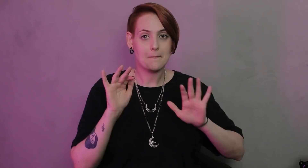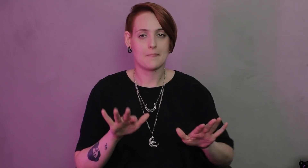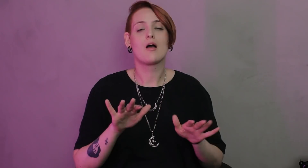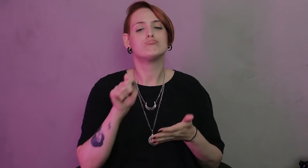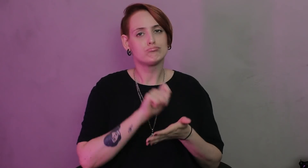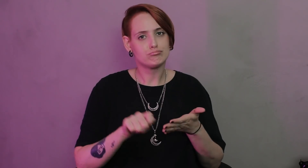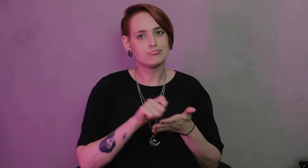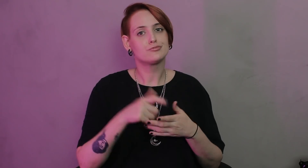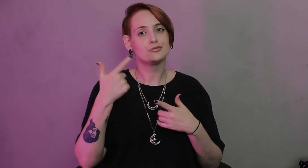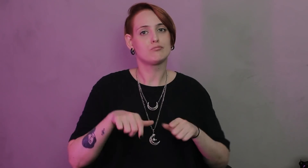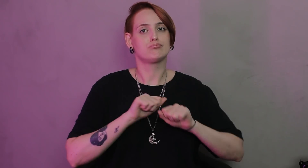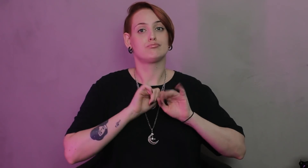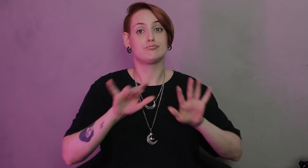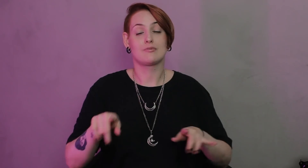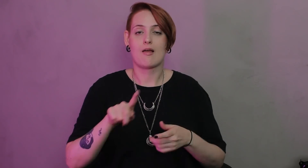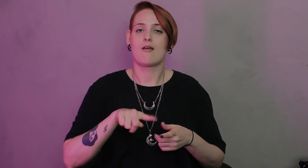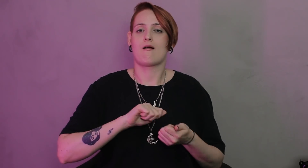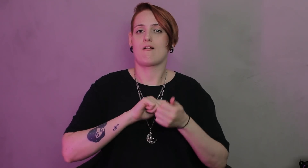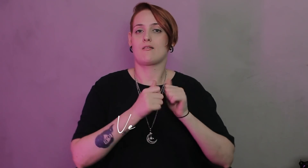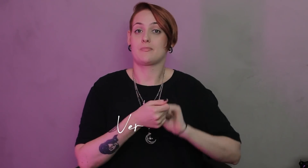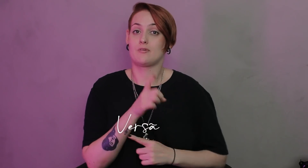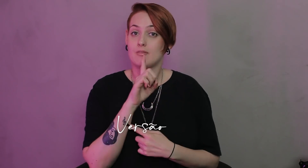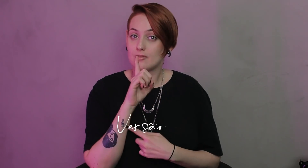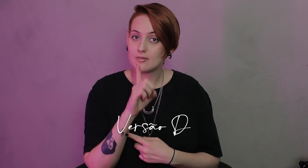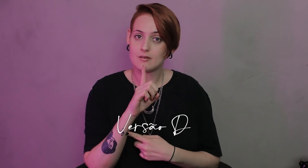However, version D was later re-released